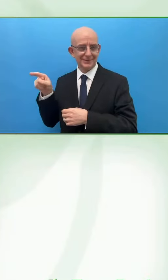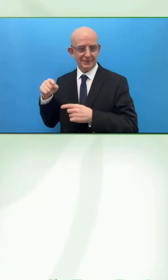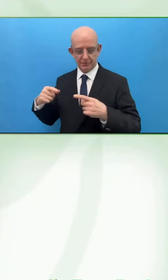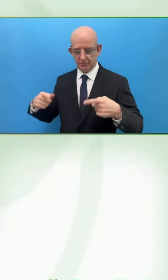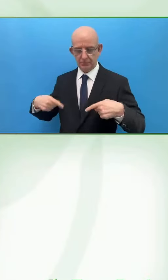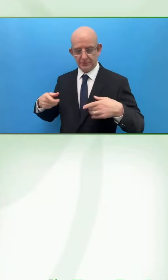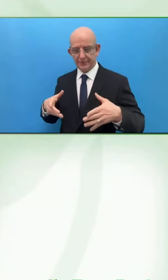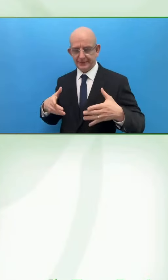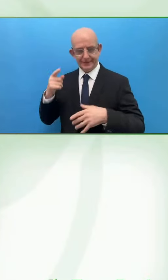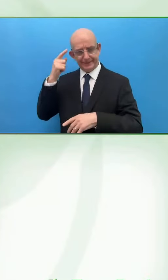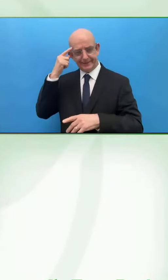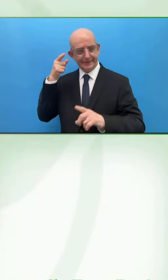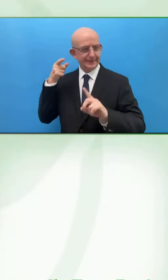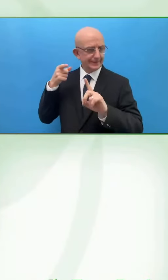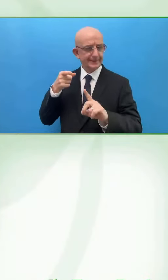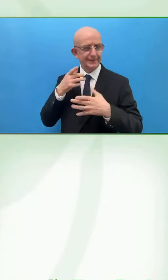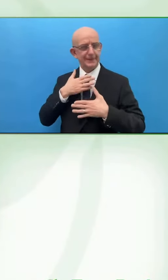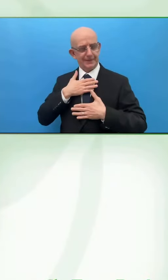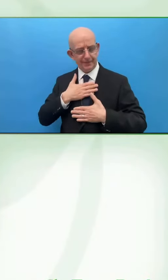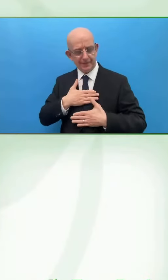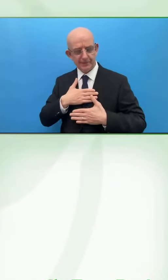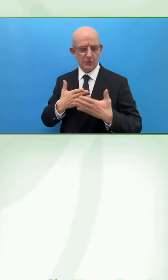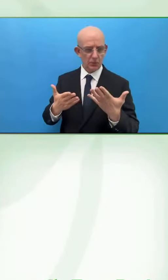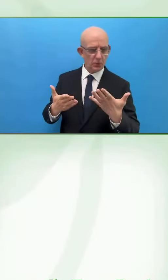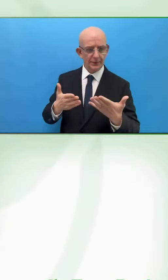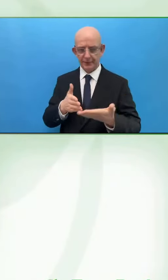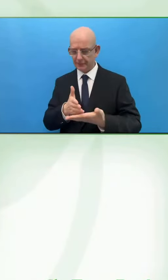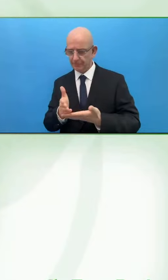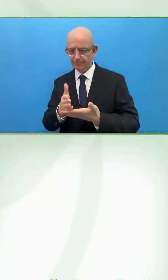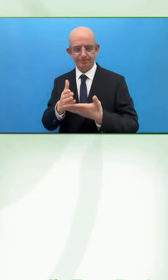Yes, I told the story from 11,500 feet average height